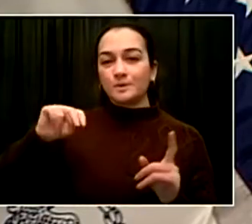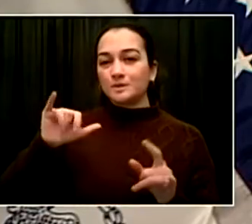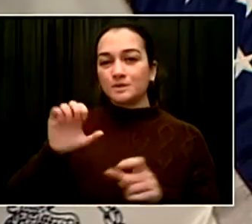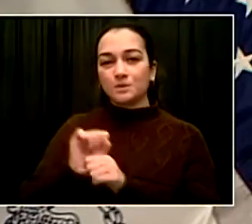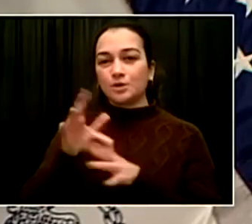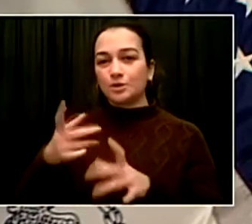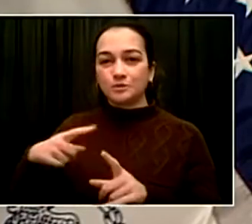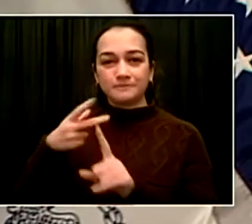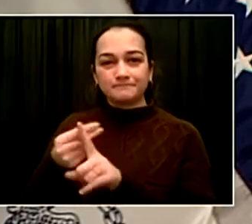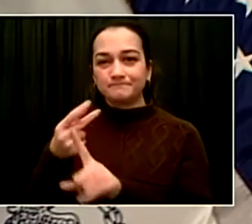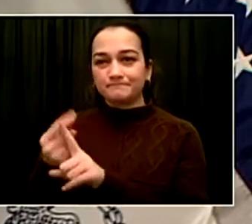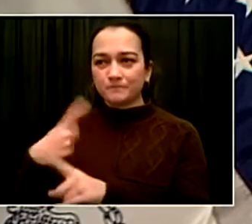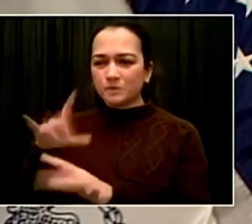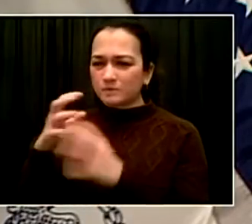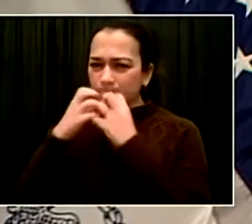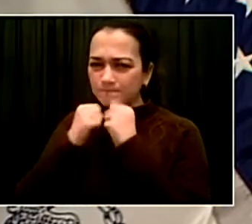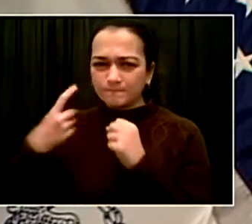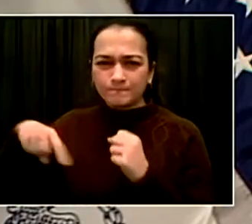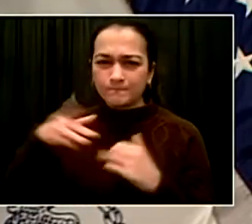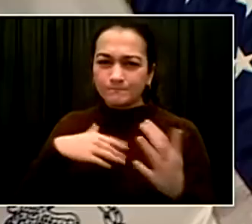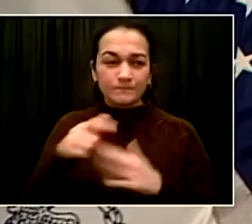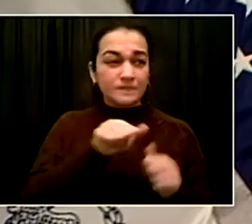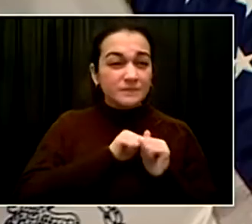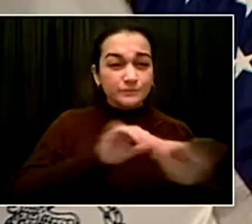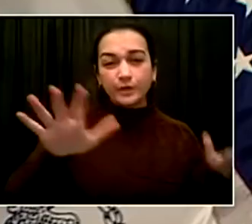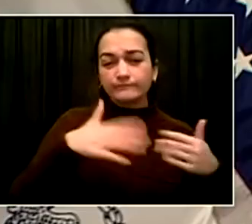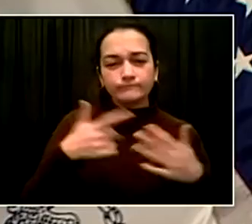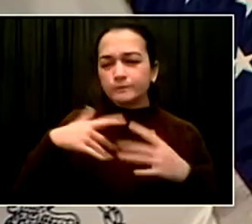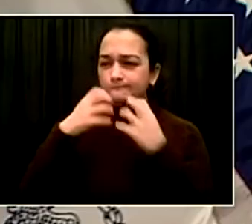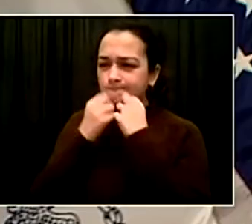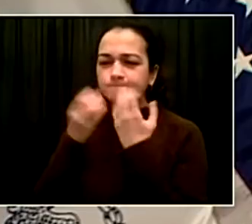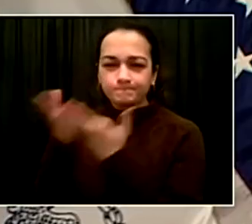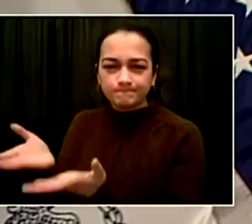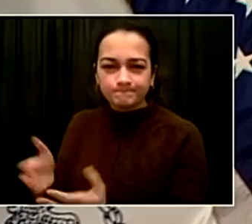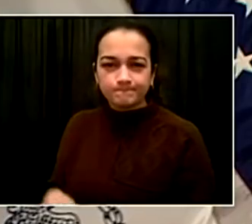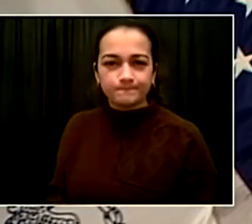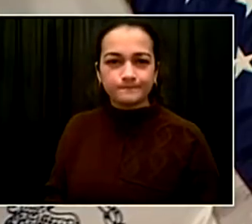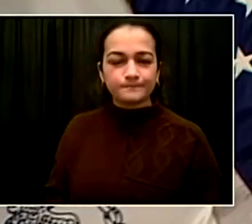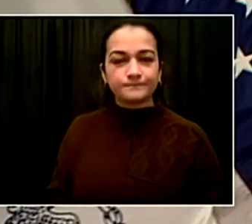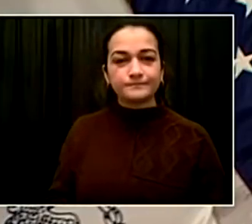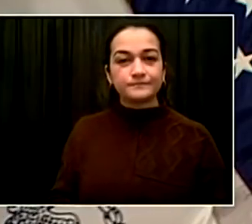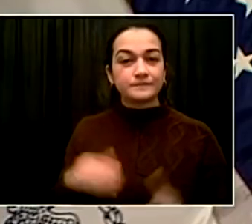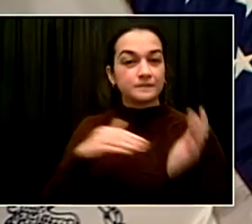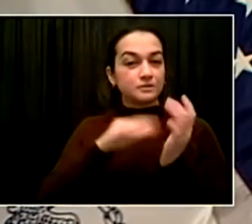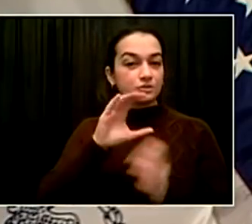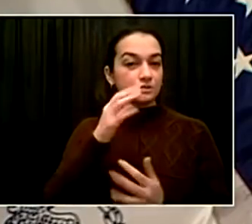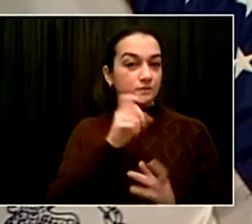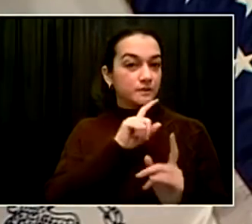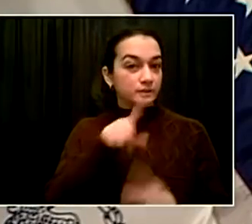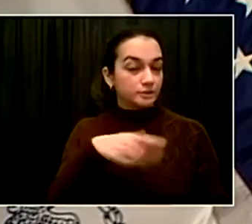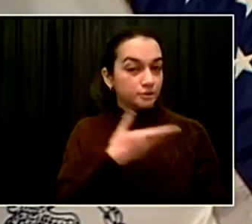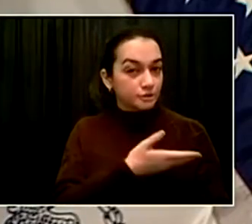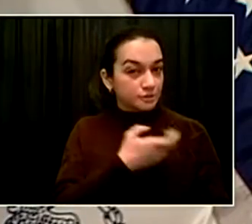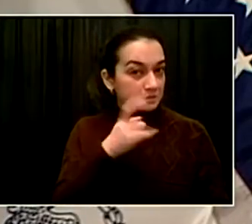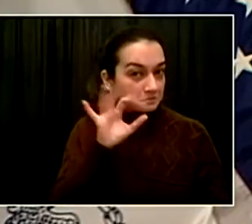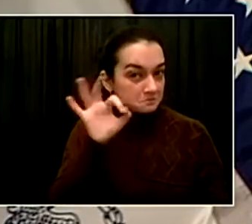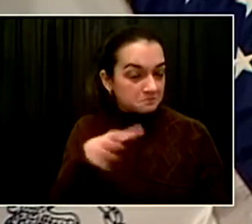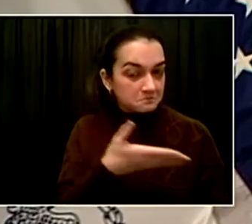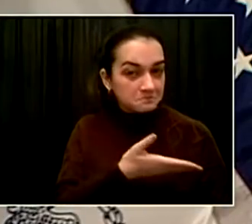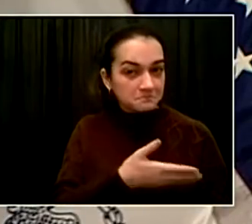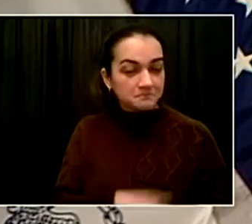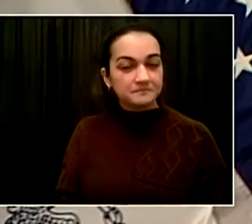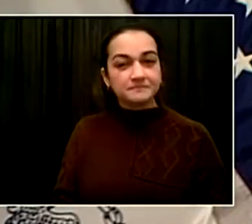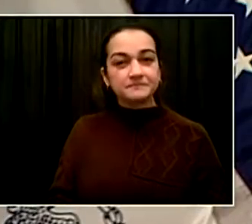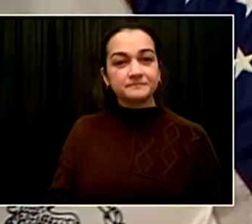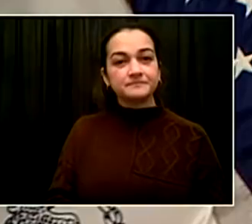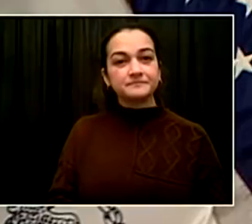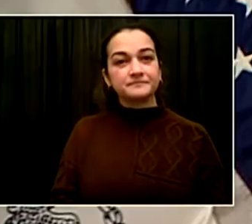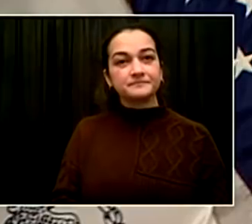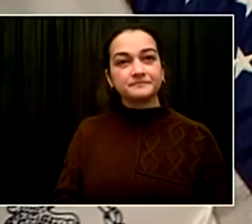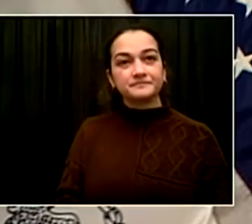THEY ARE DOING A GREAT JOB.